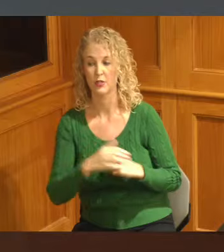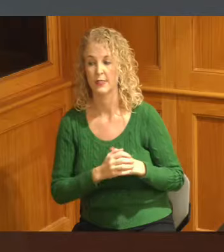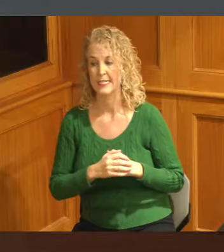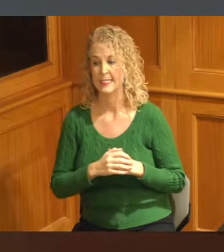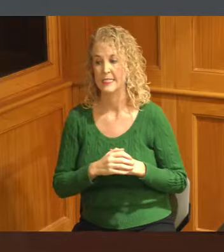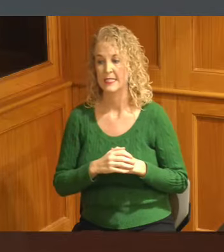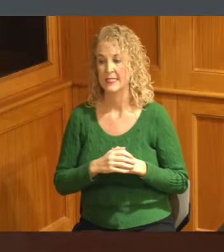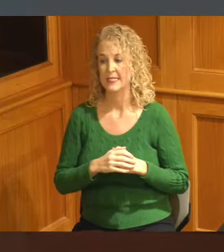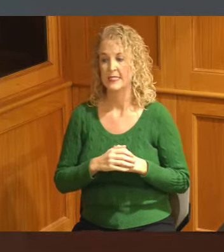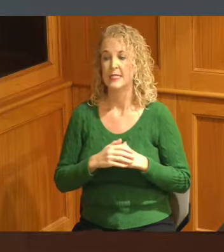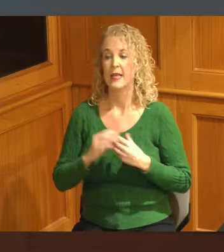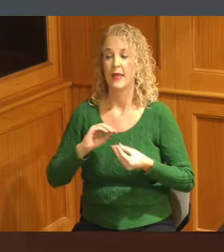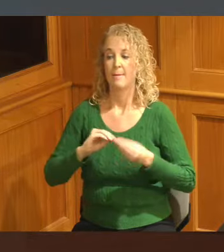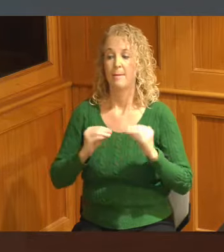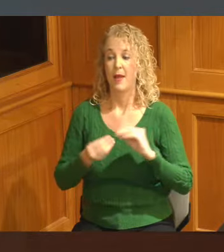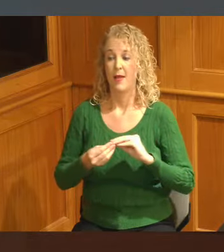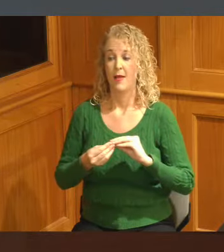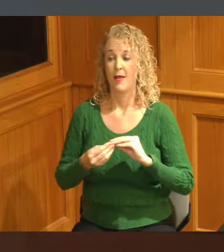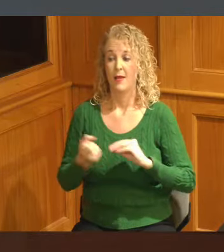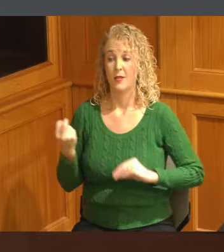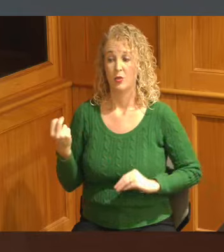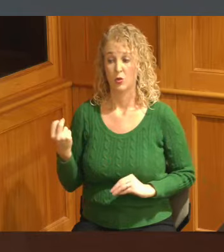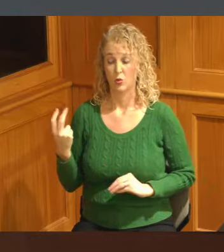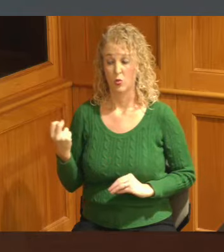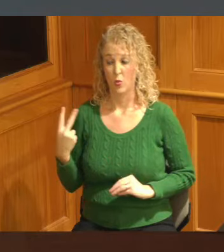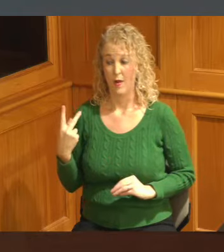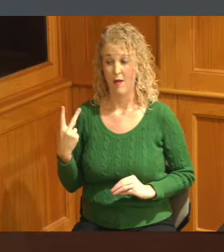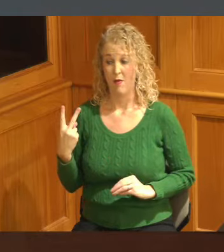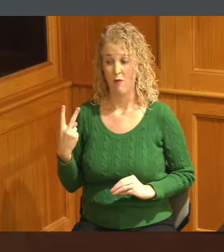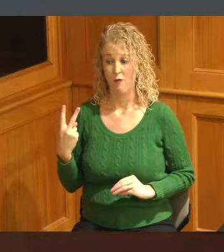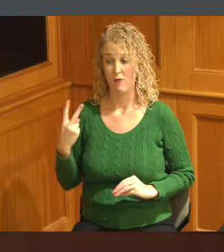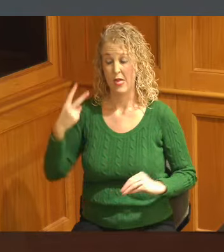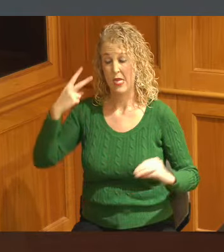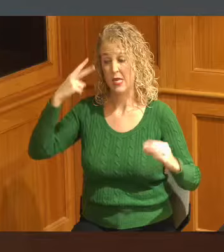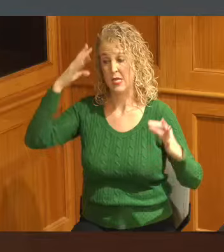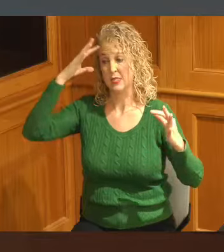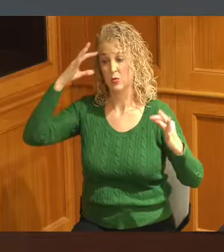have momentarily. And finally, Commissioners resolution by leave 12 res. This is resolution